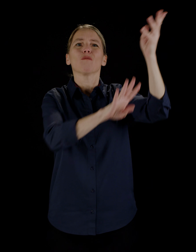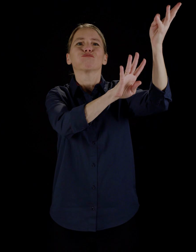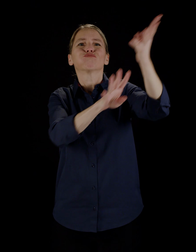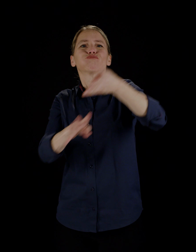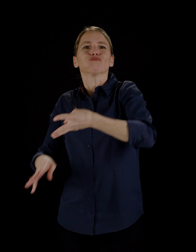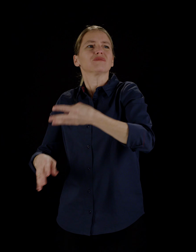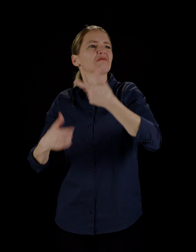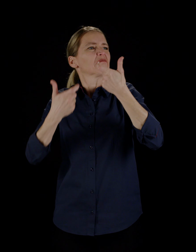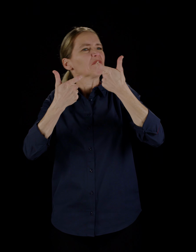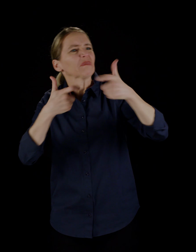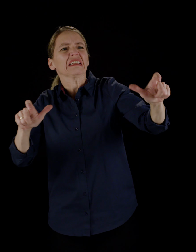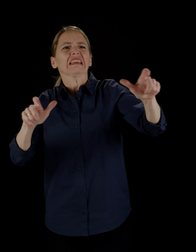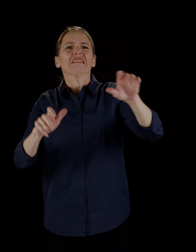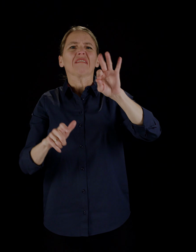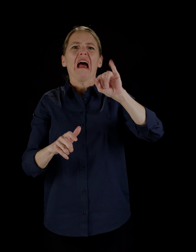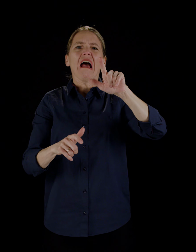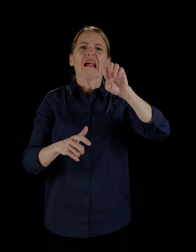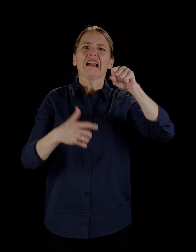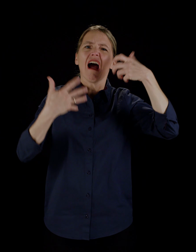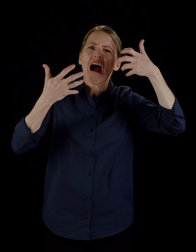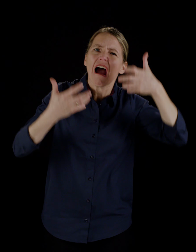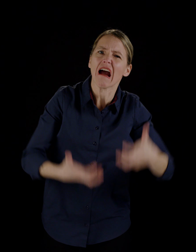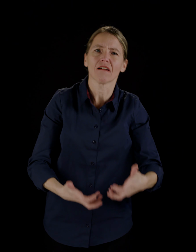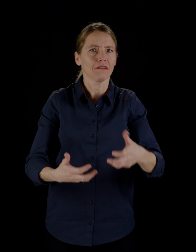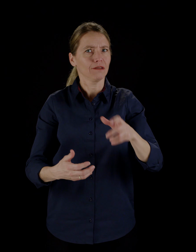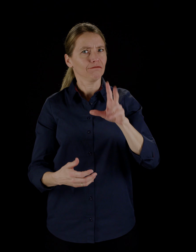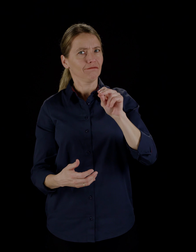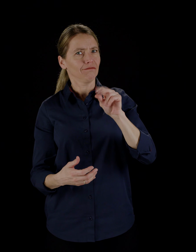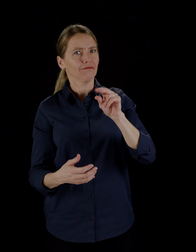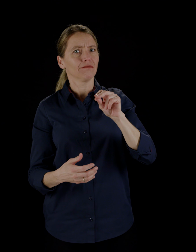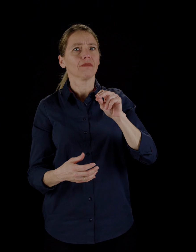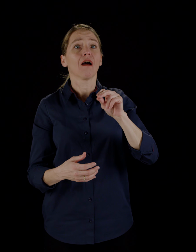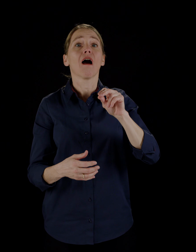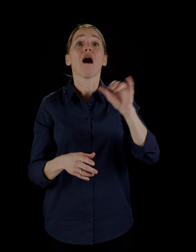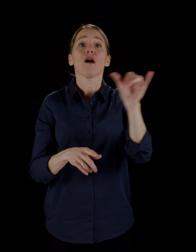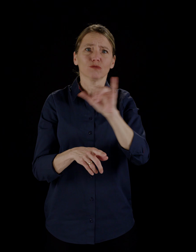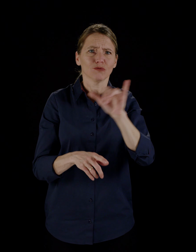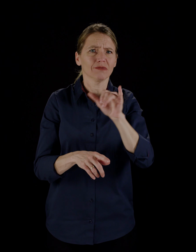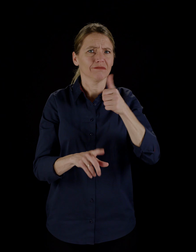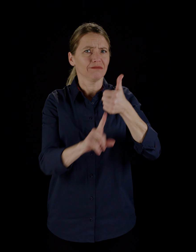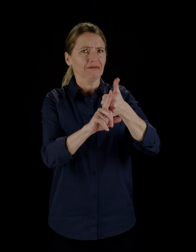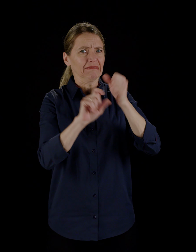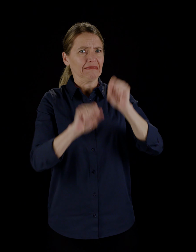In order to avoid such automatic downloads or uploads, users should be sure to: